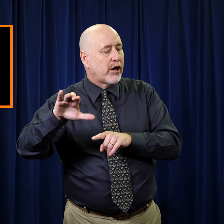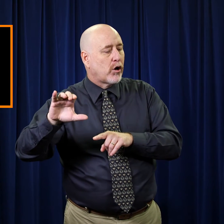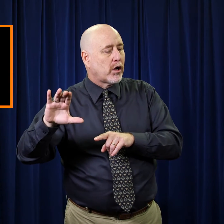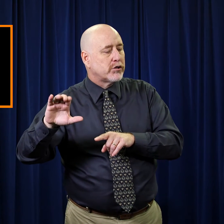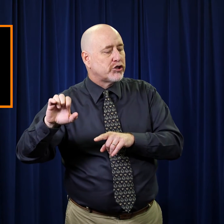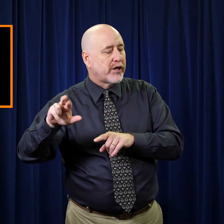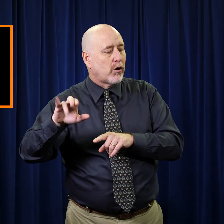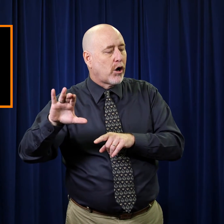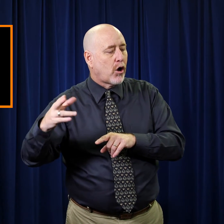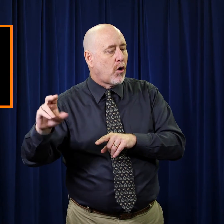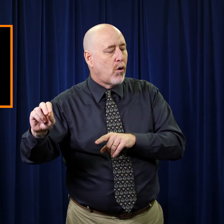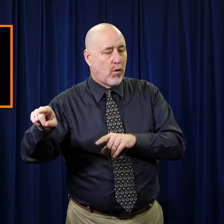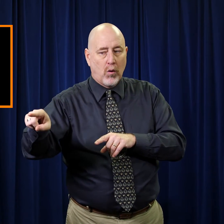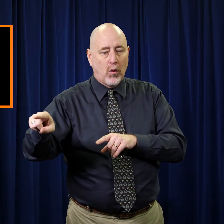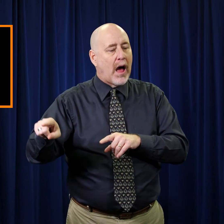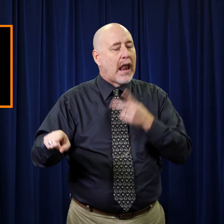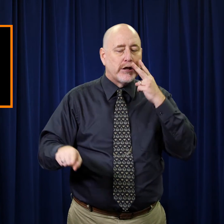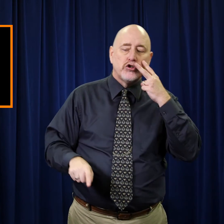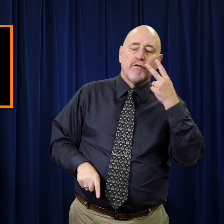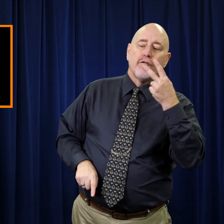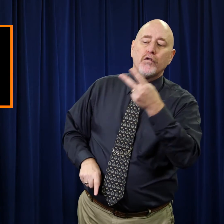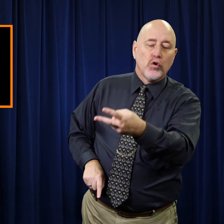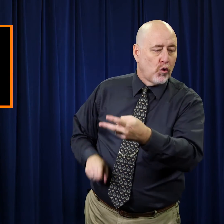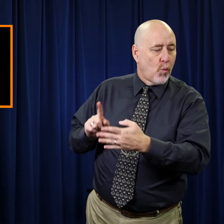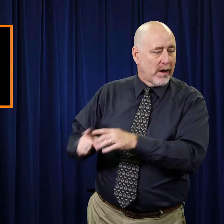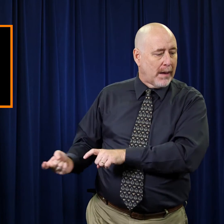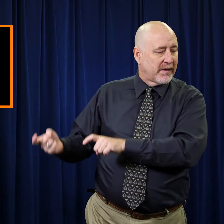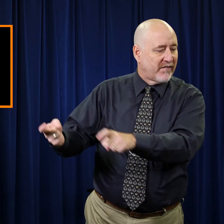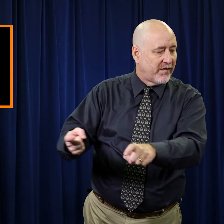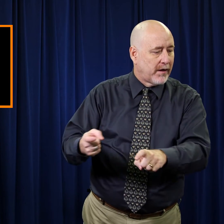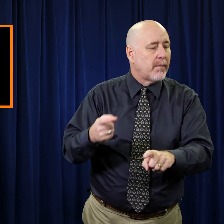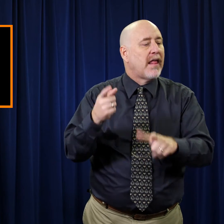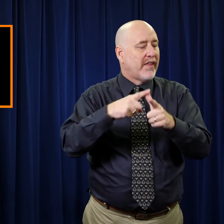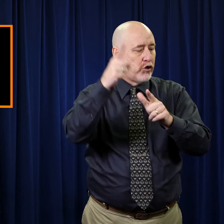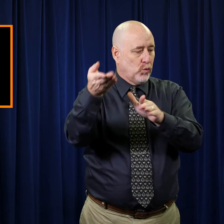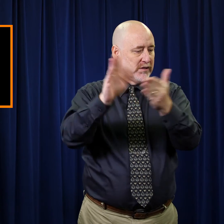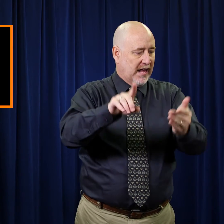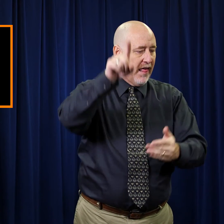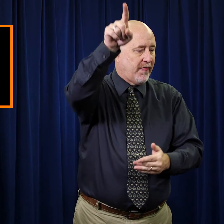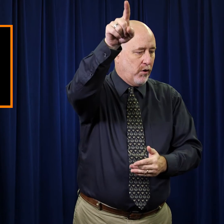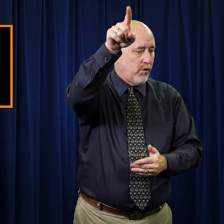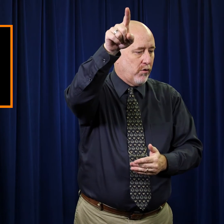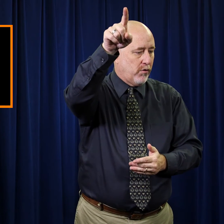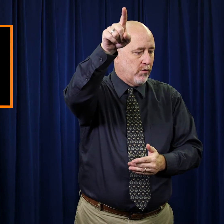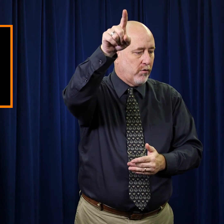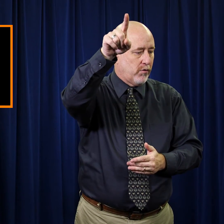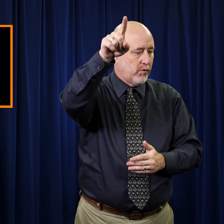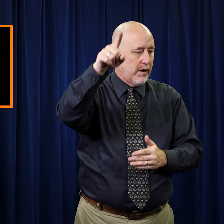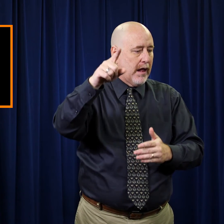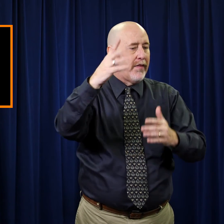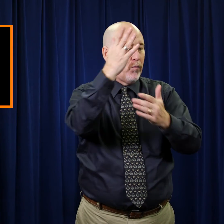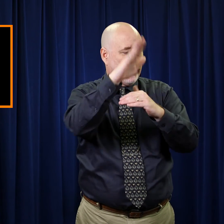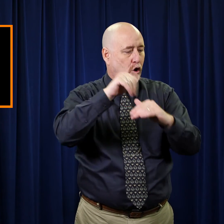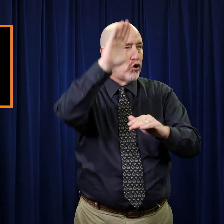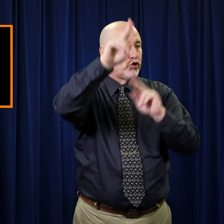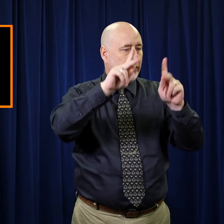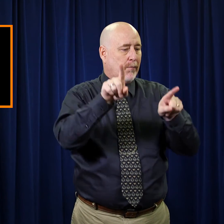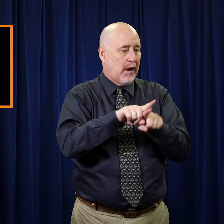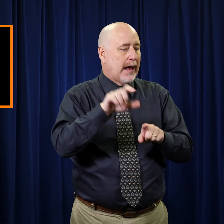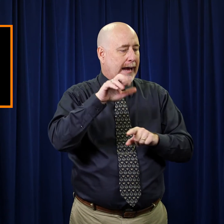view the land of Canaan which I gave to the children of Israel as a possession. Die on the mountain which you have sinned and be gathered to your people, just like